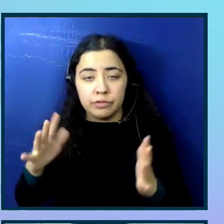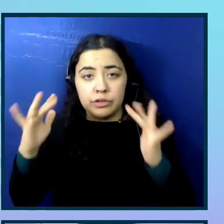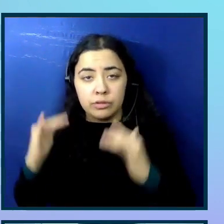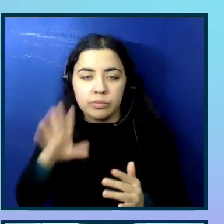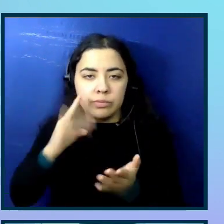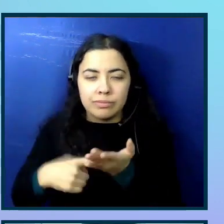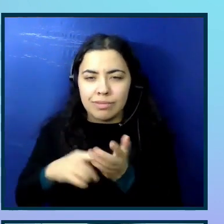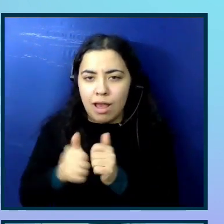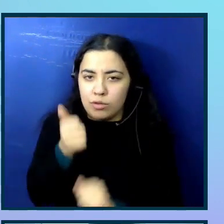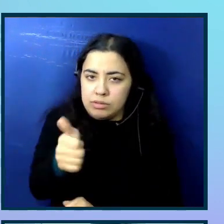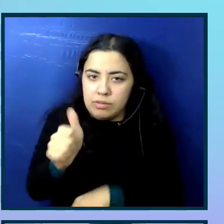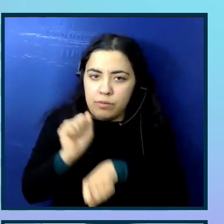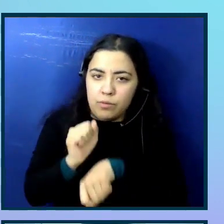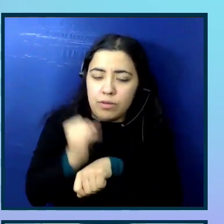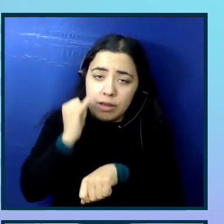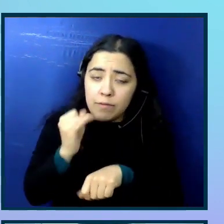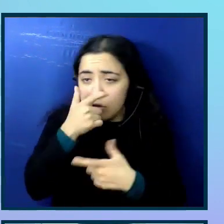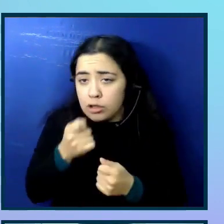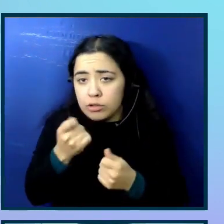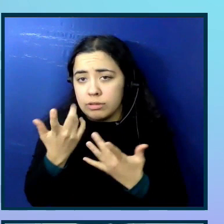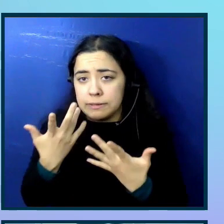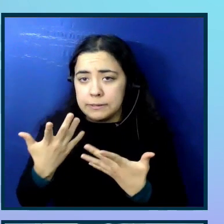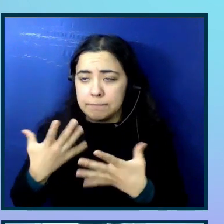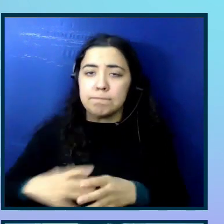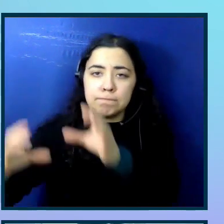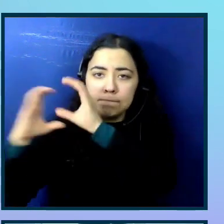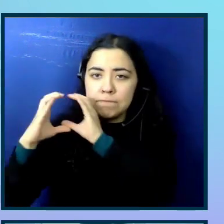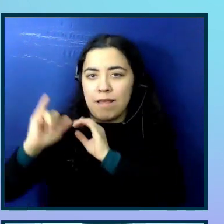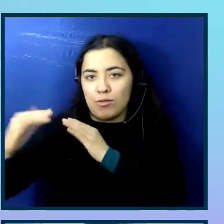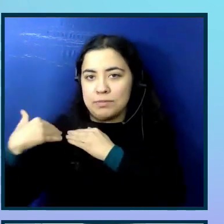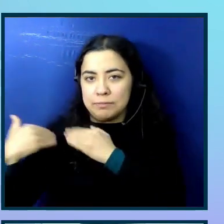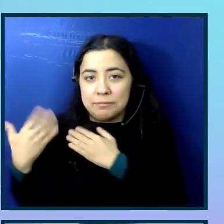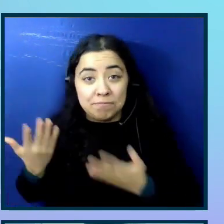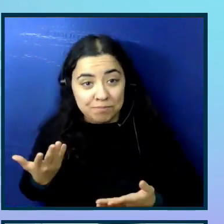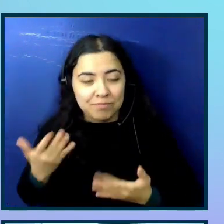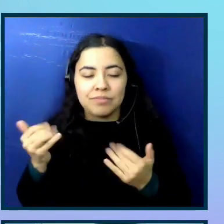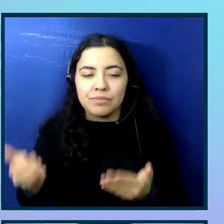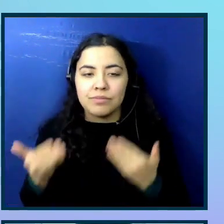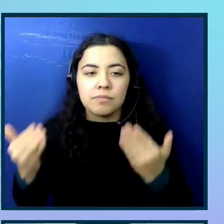if you were interested in picking up the mantle. So we can move forward and do an introduction